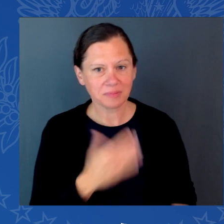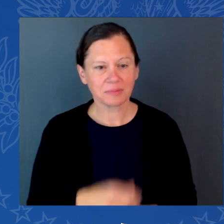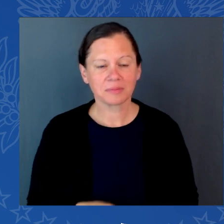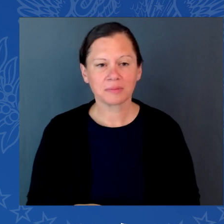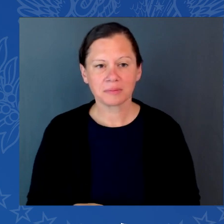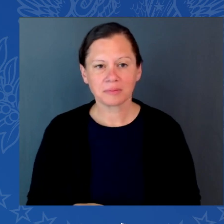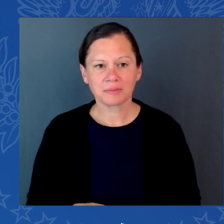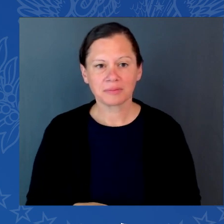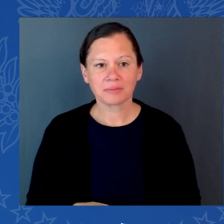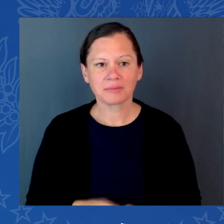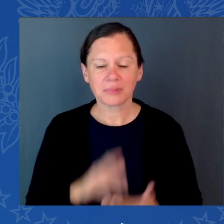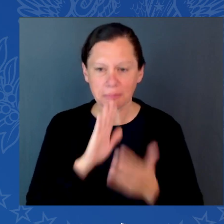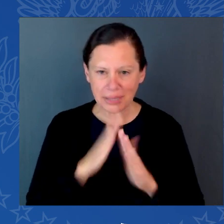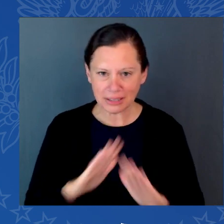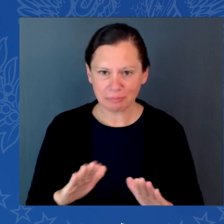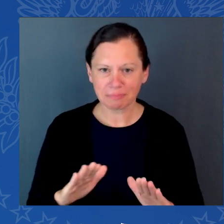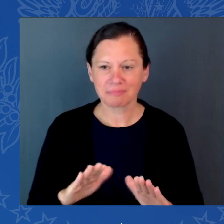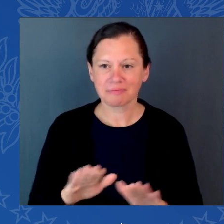It is my pleasure to -- all of us --